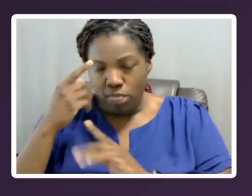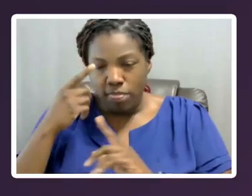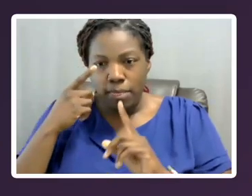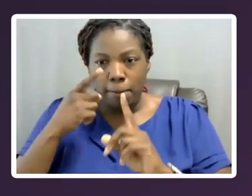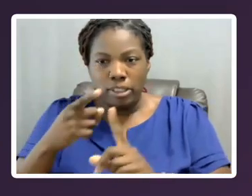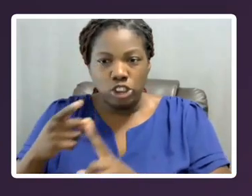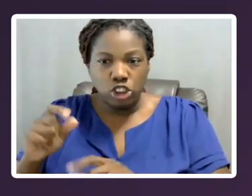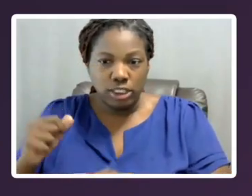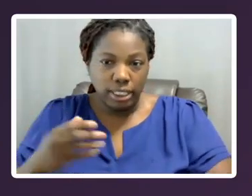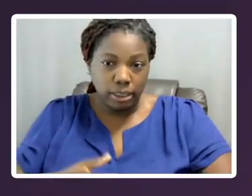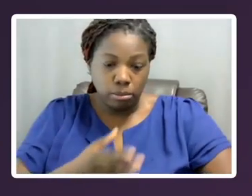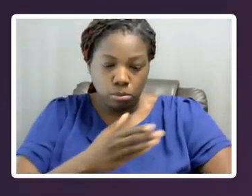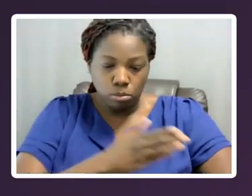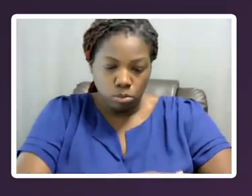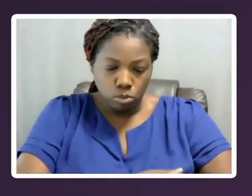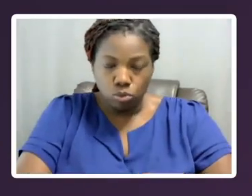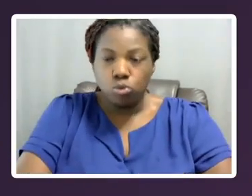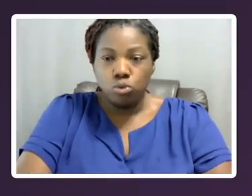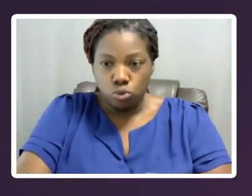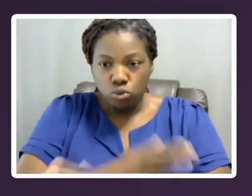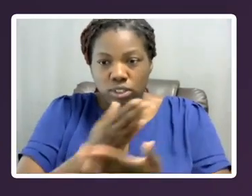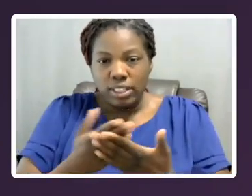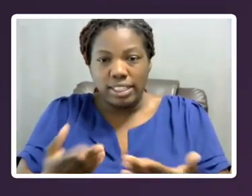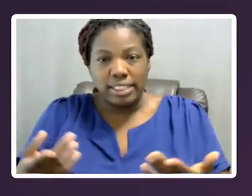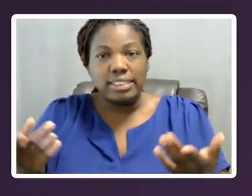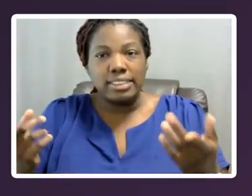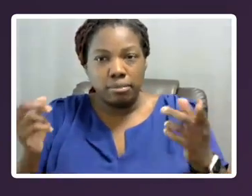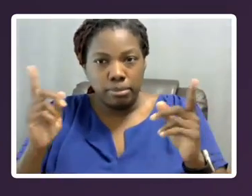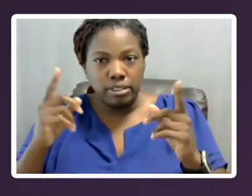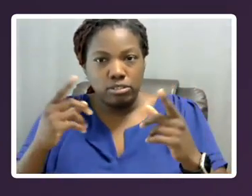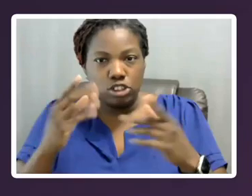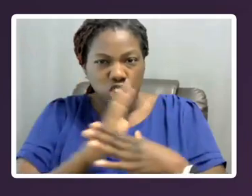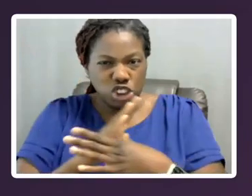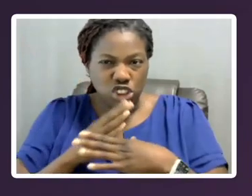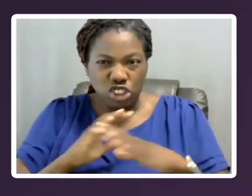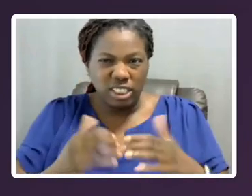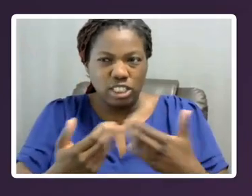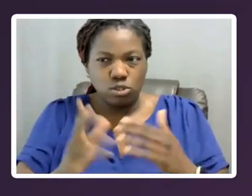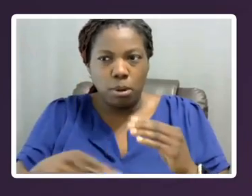the telling that has been told in classrooms, about missions. So, that is -- and it happens